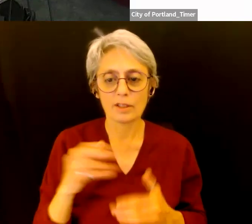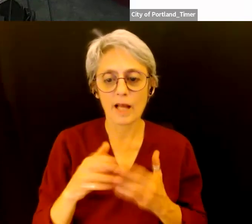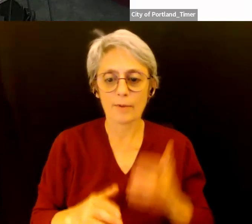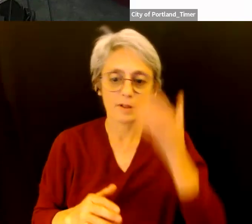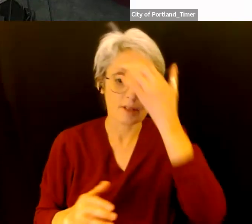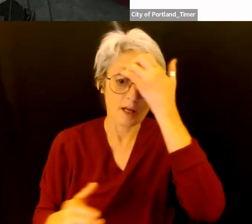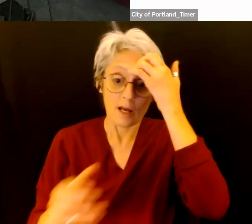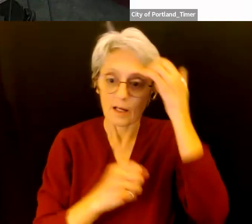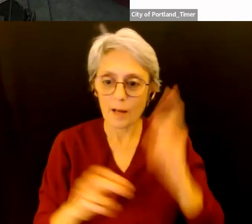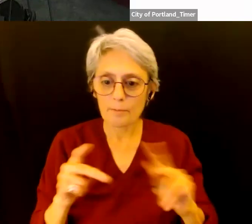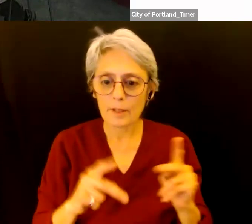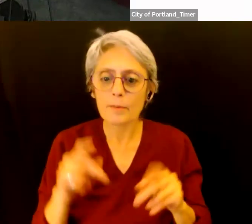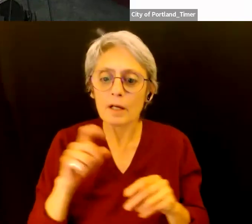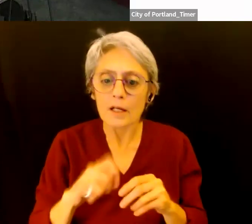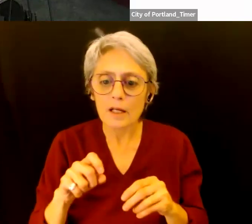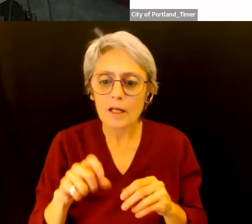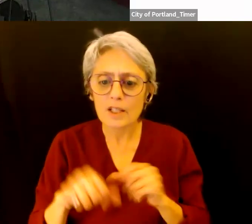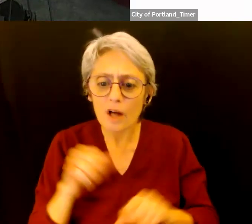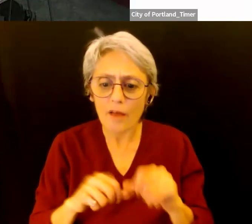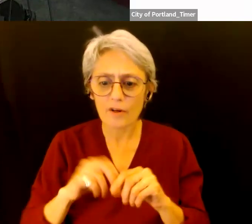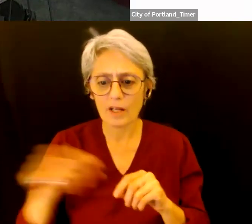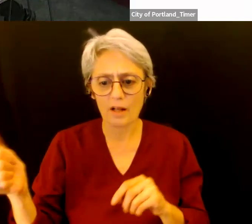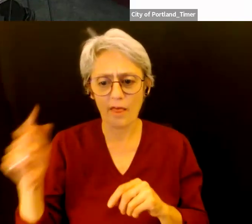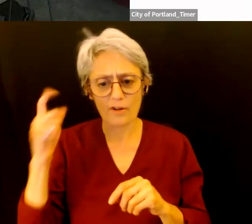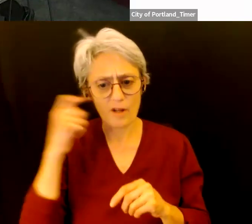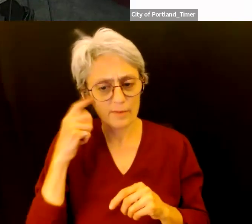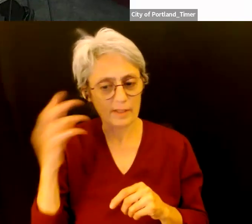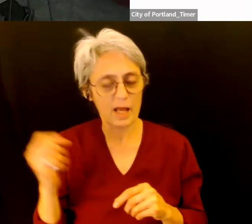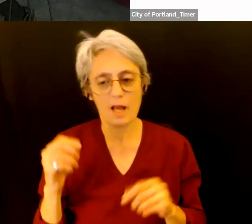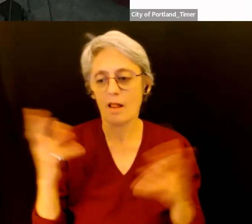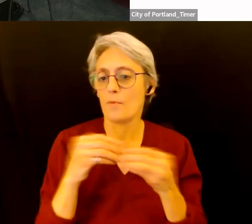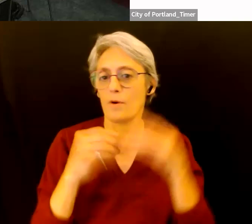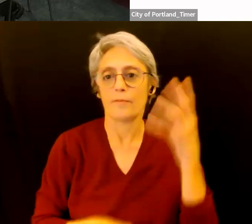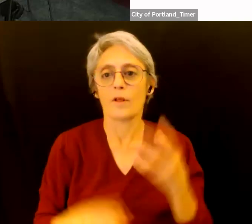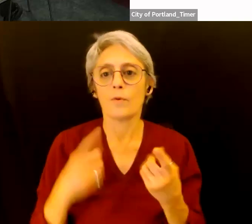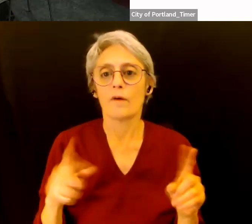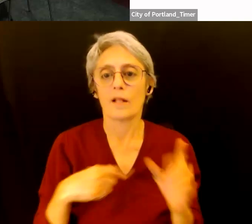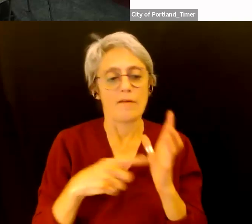And a whole lot more. We finally have representative democracy in Portland.